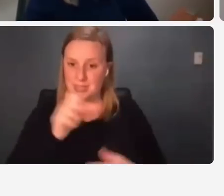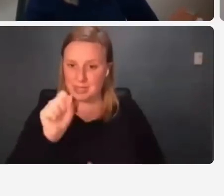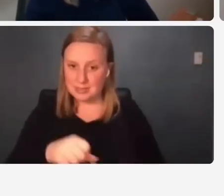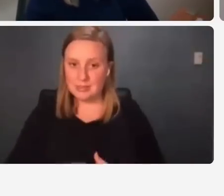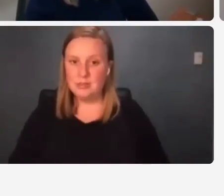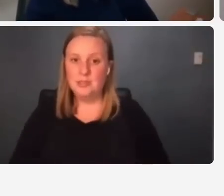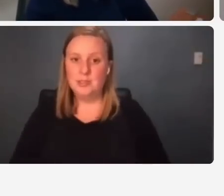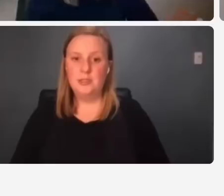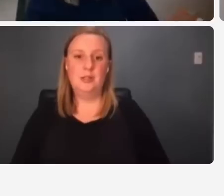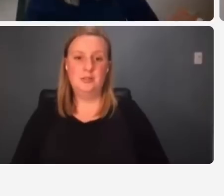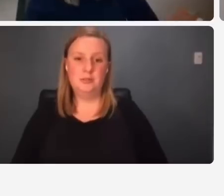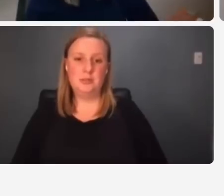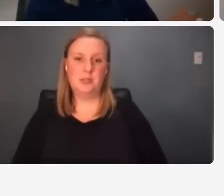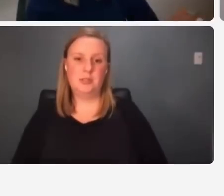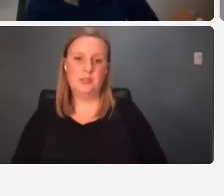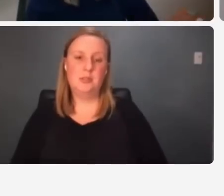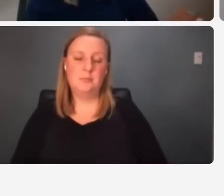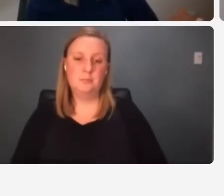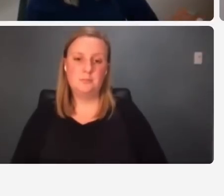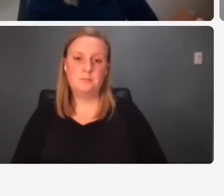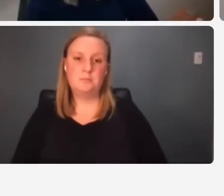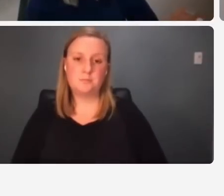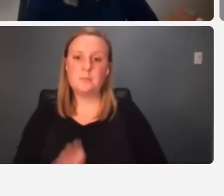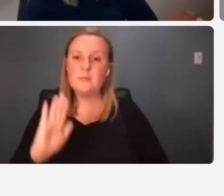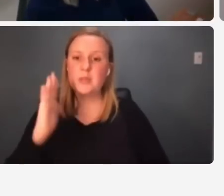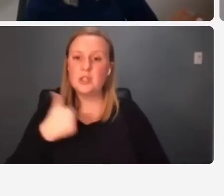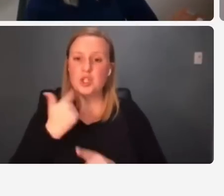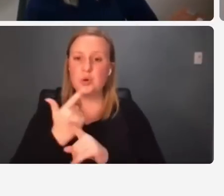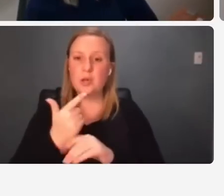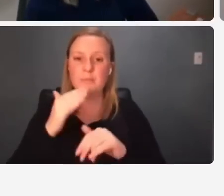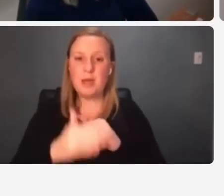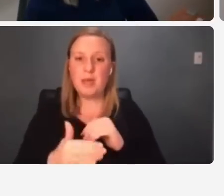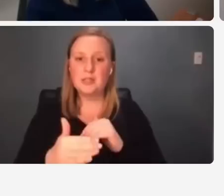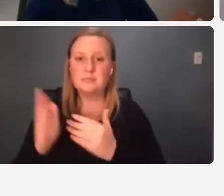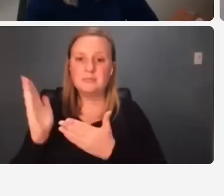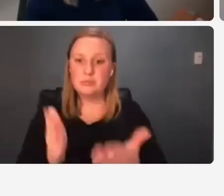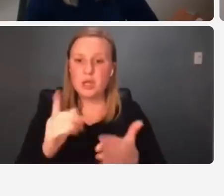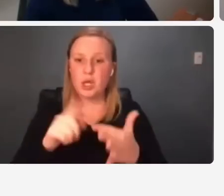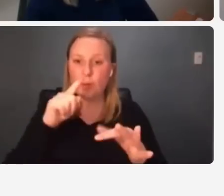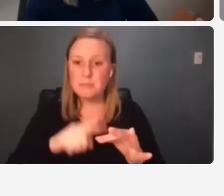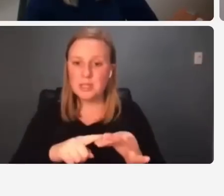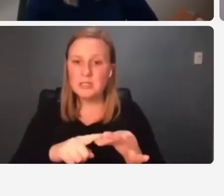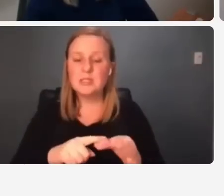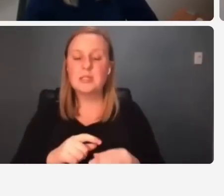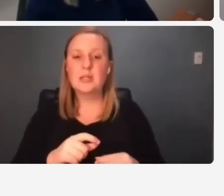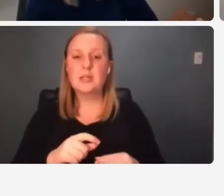point when I was talking about the goods and equipment codesign. One of the things we talked about with that codesign